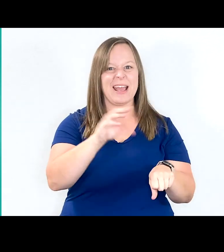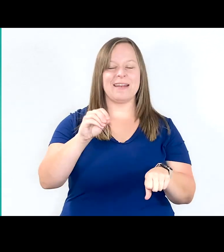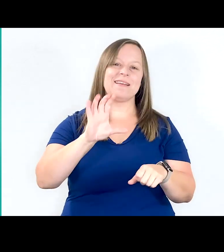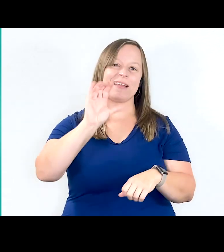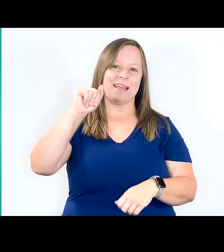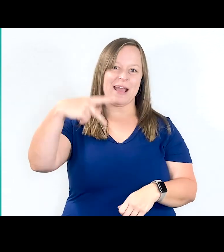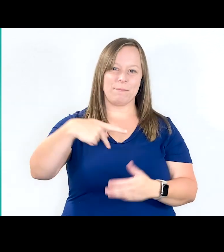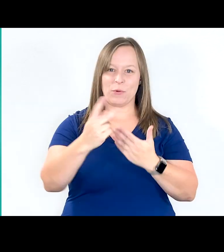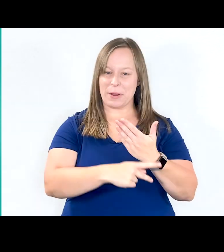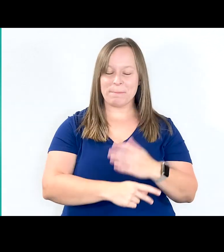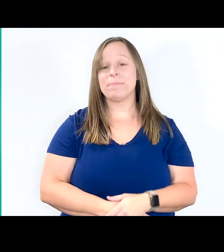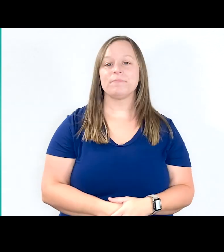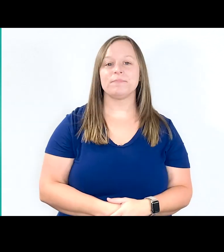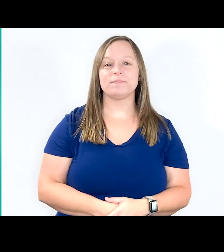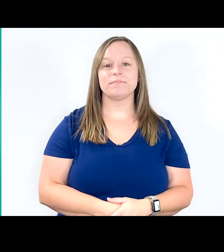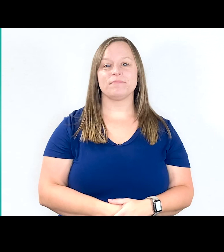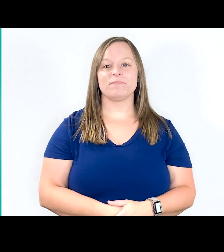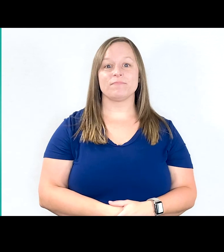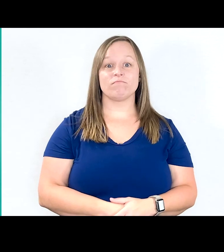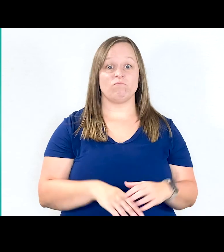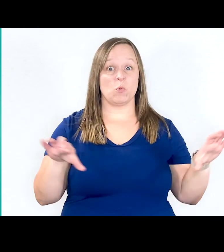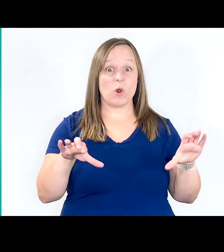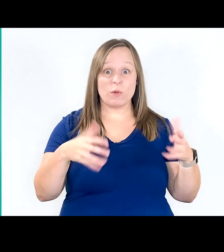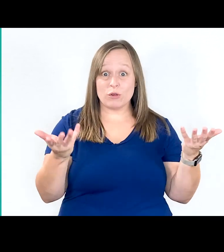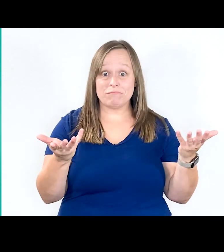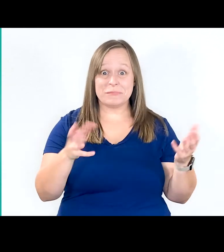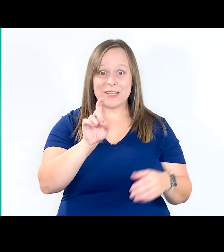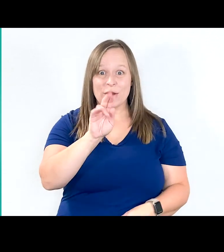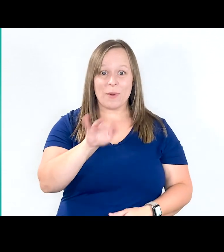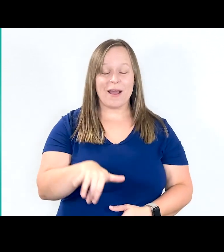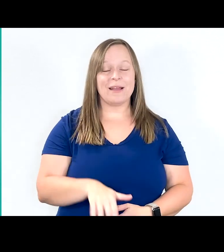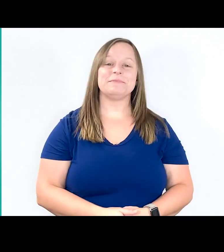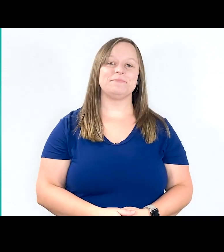and Advocacy system and Client Assistance Program. What do we do?